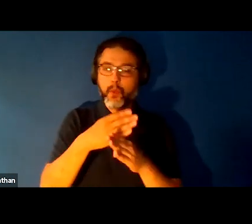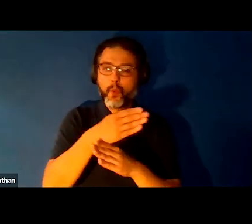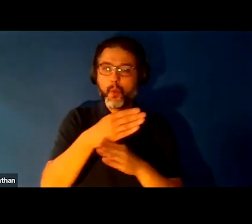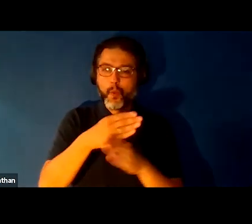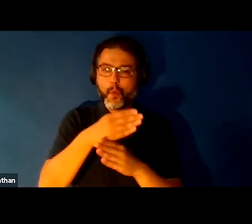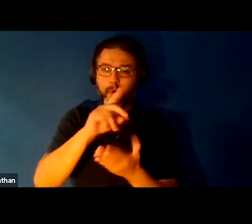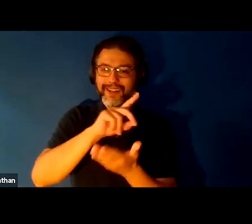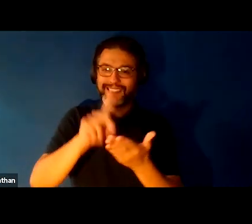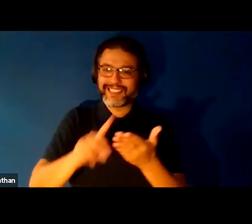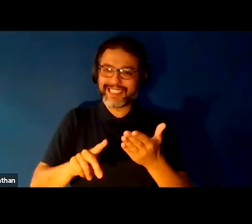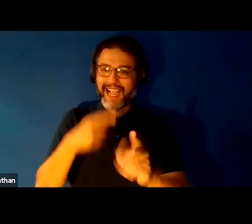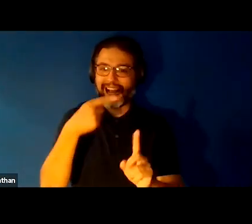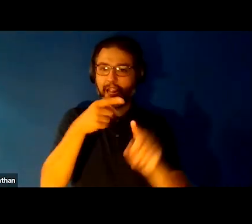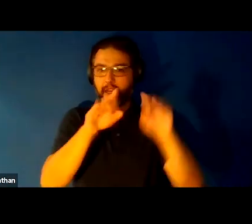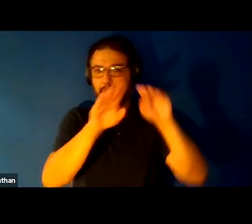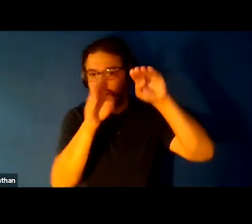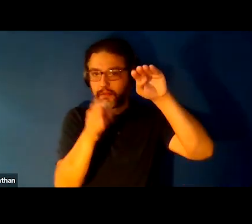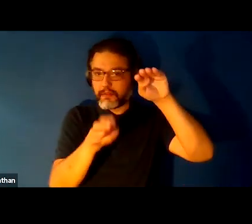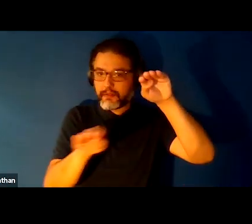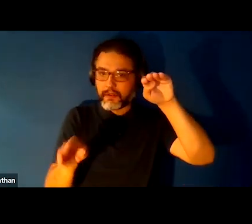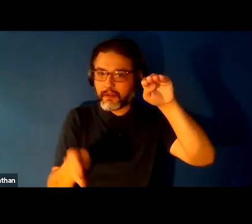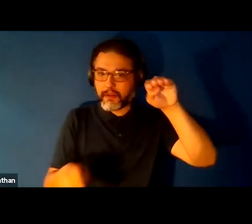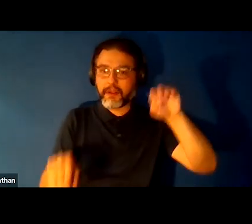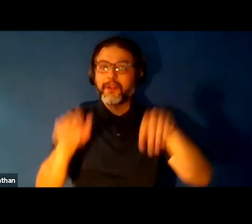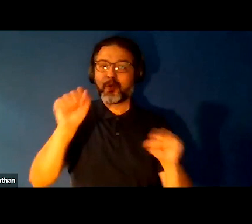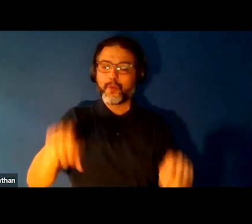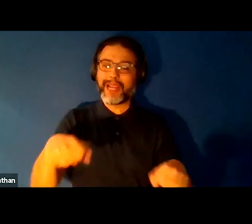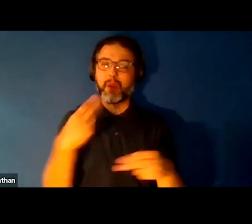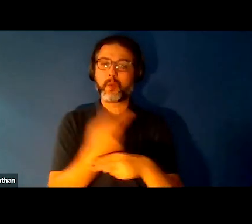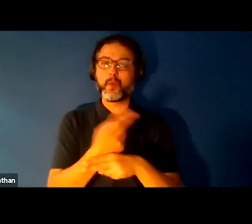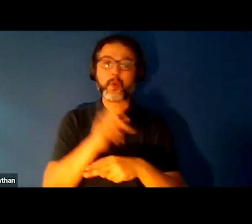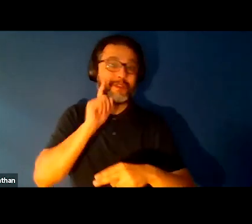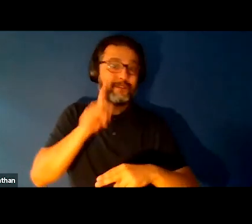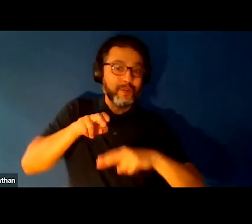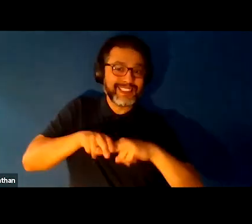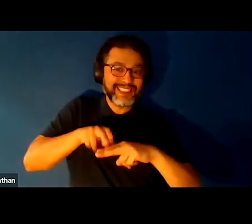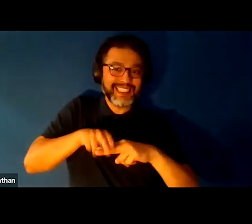also becomes a seating element to overlook this area that the sun just sort of pours